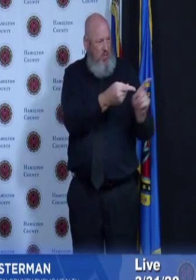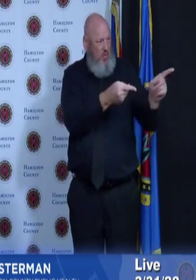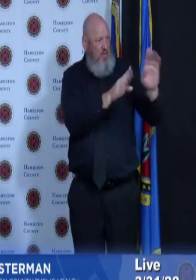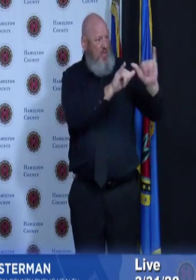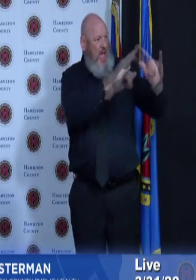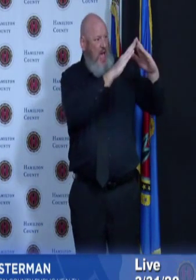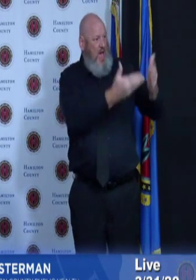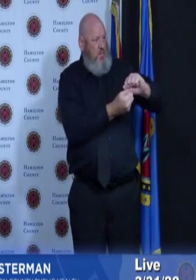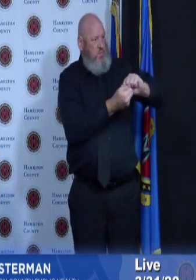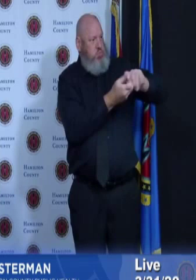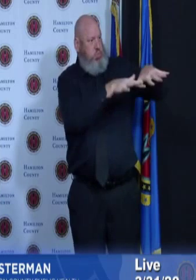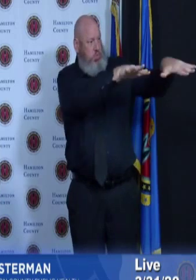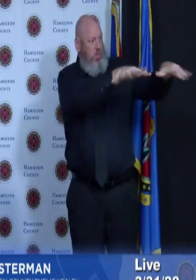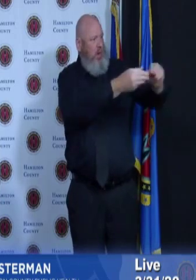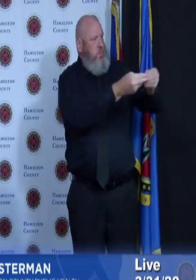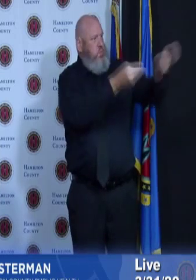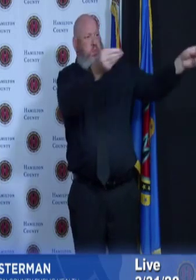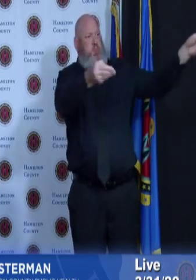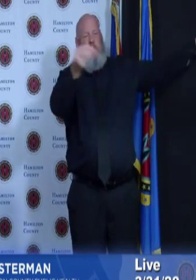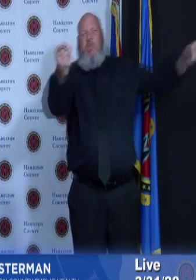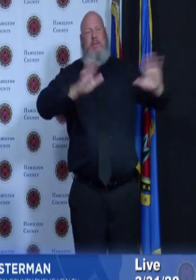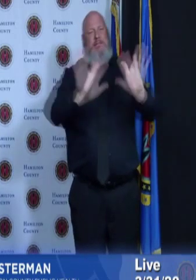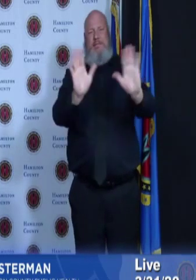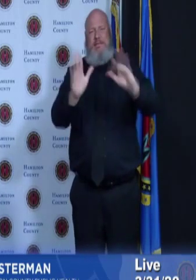thank you so much I think our next question comes from